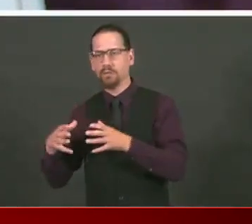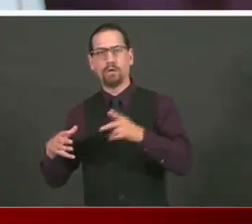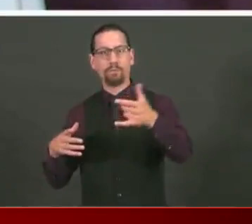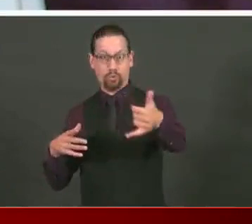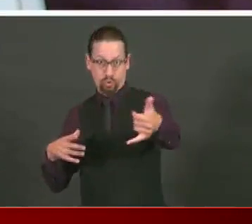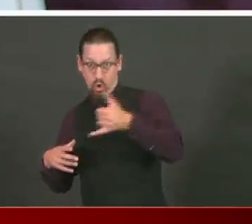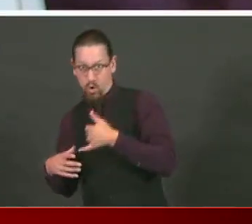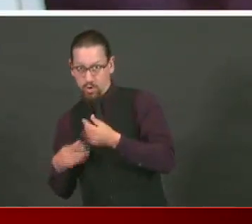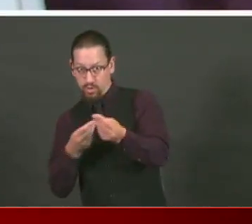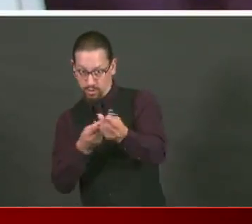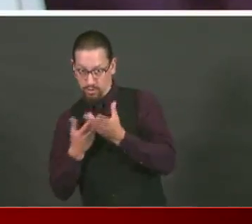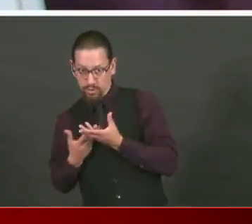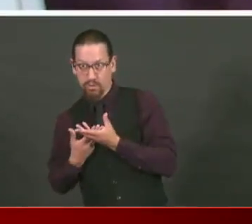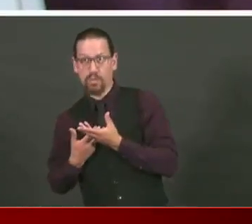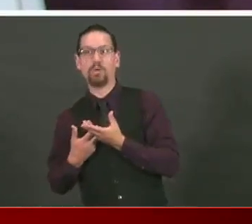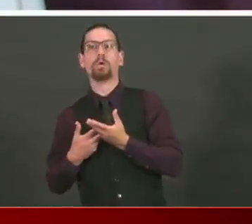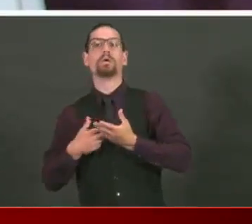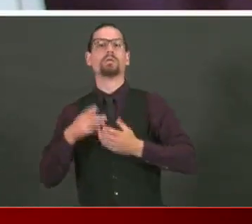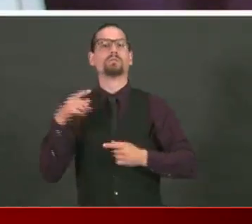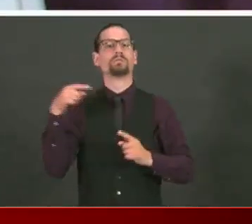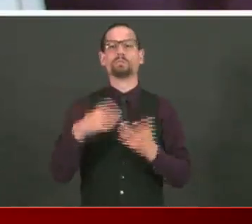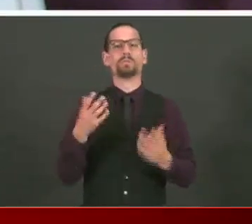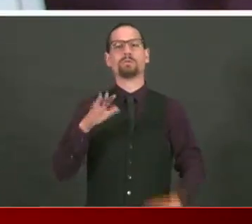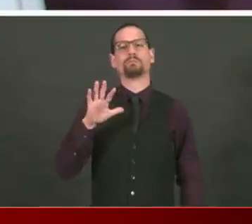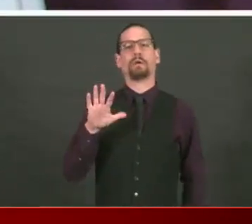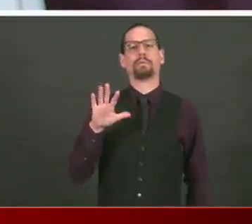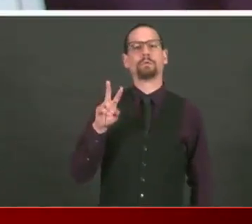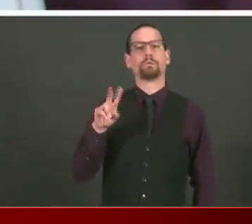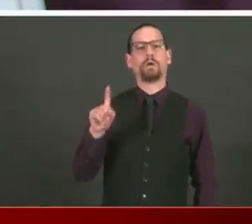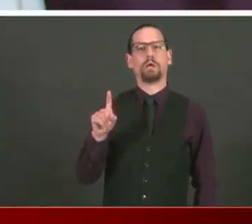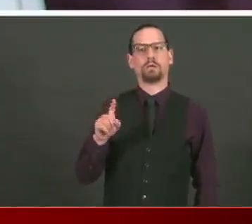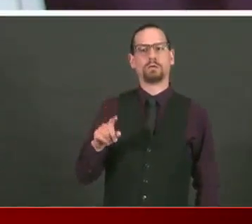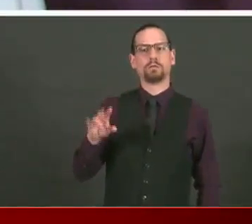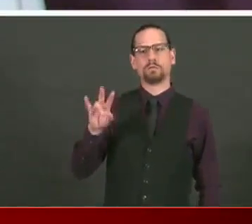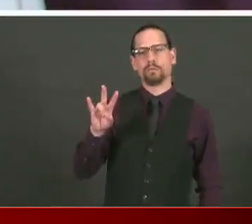YOU USE IT.